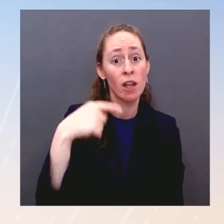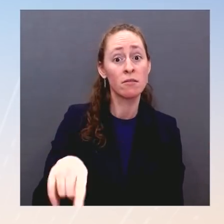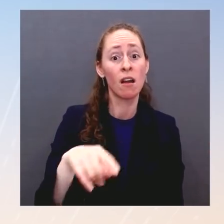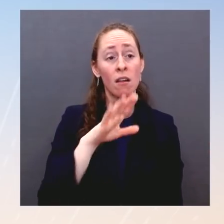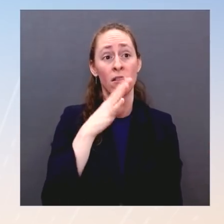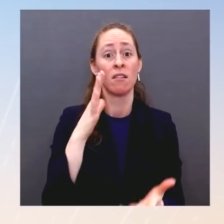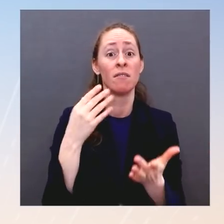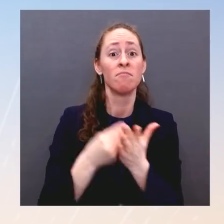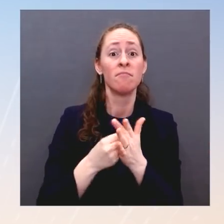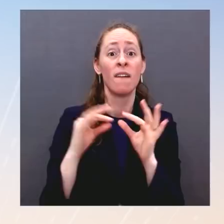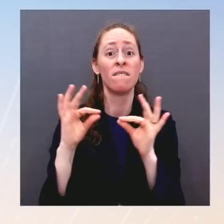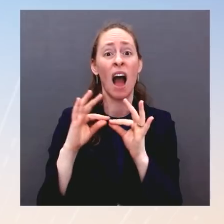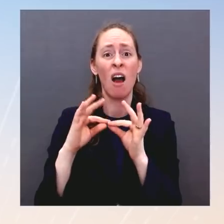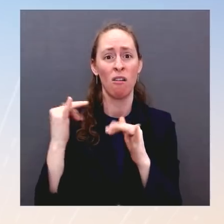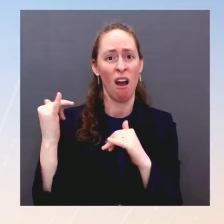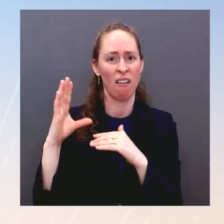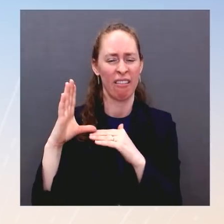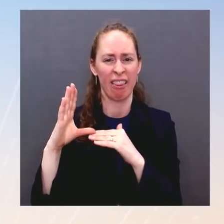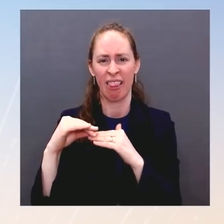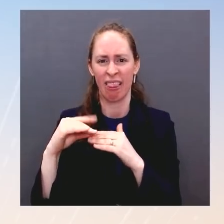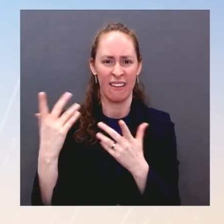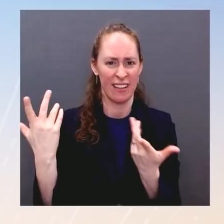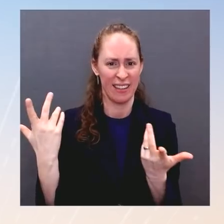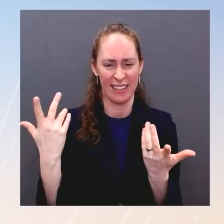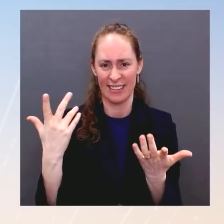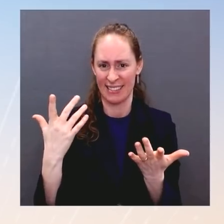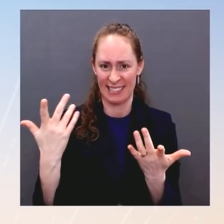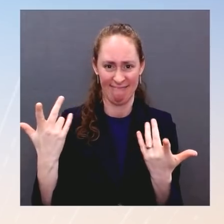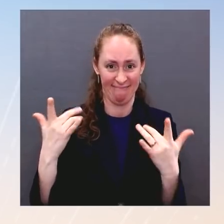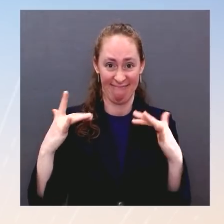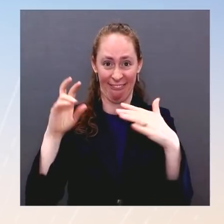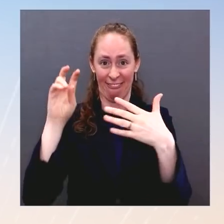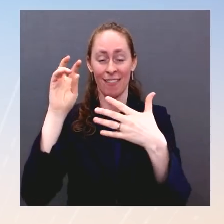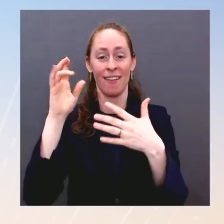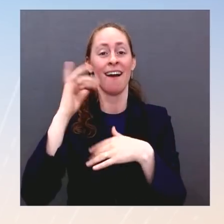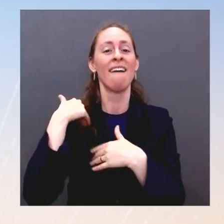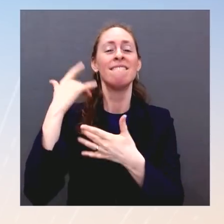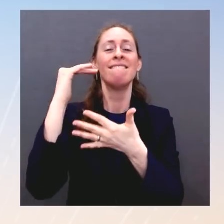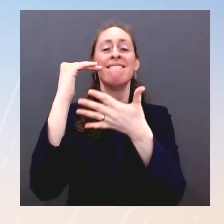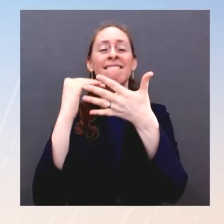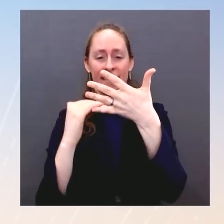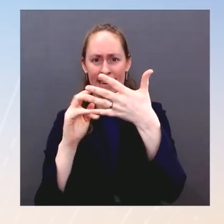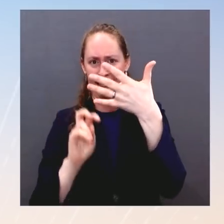So, what should be clear here is that there are already huge impacts. There is already an enormous squeeze